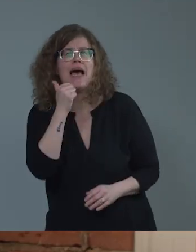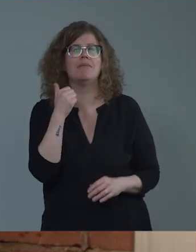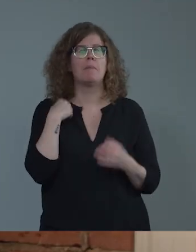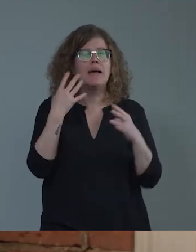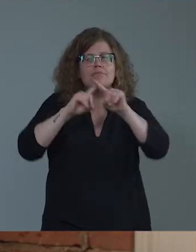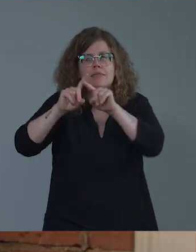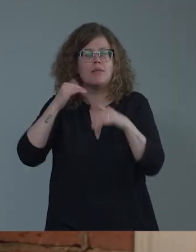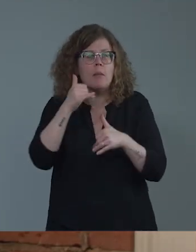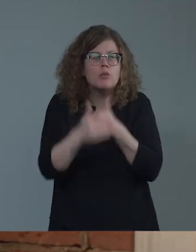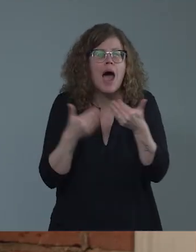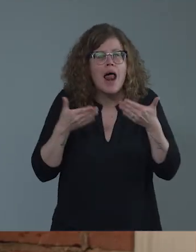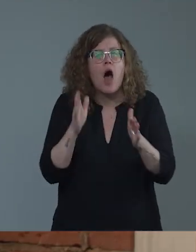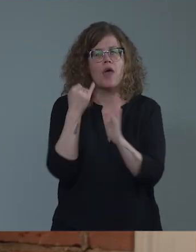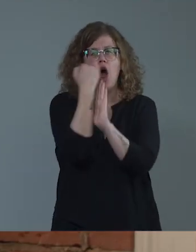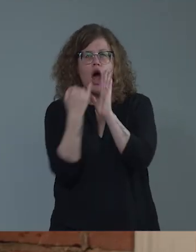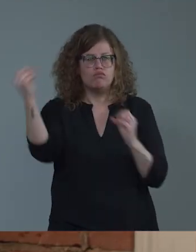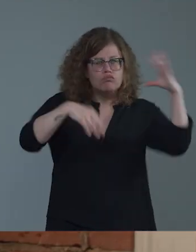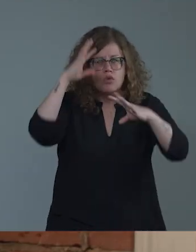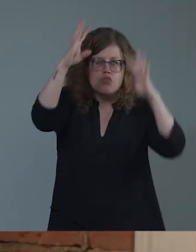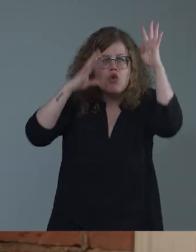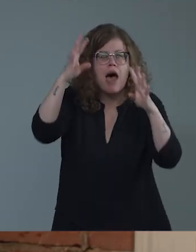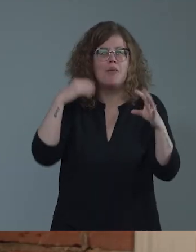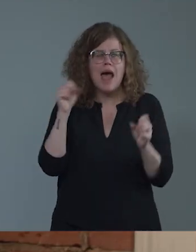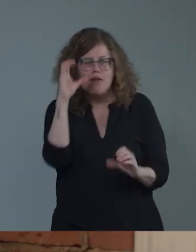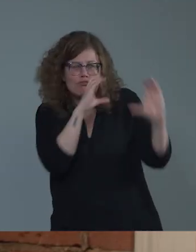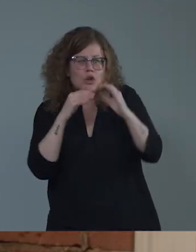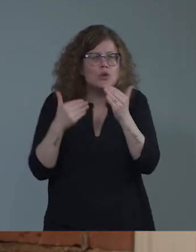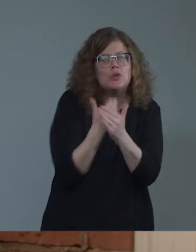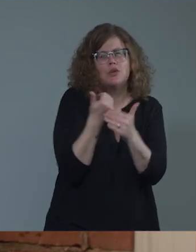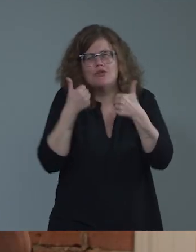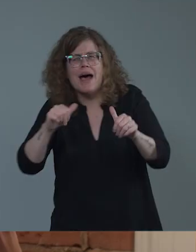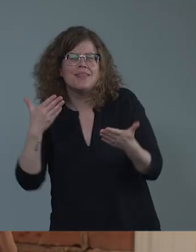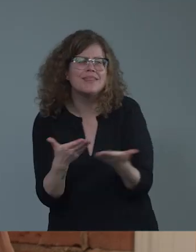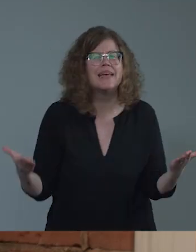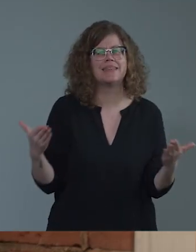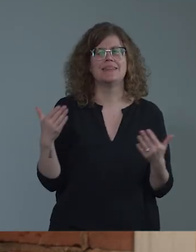them to reality in new ways every single day. What that means is we need a process that